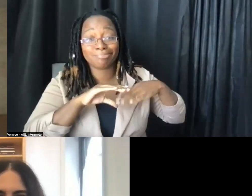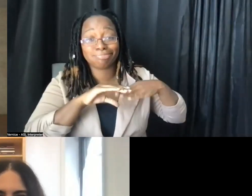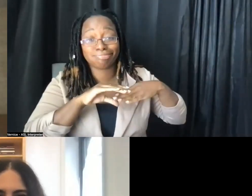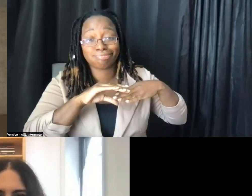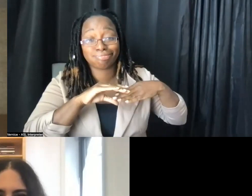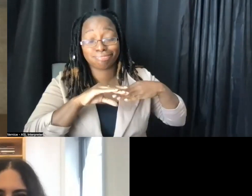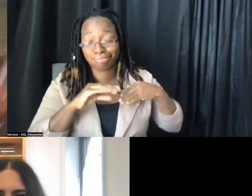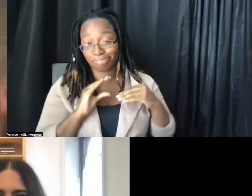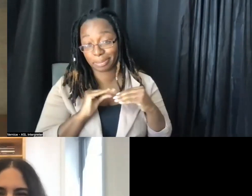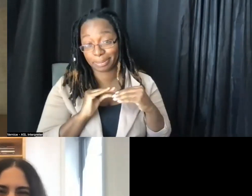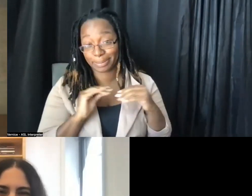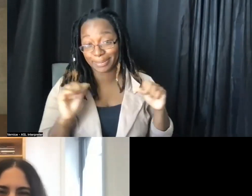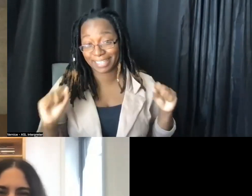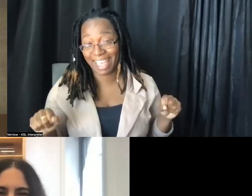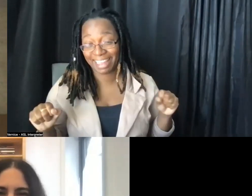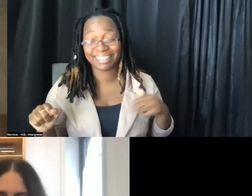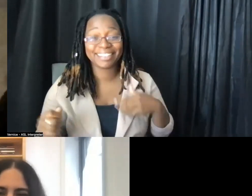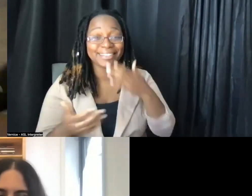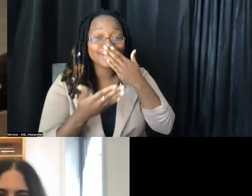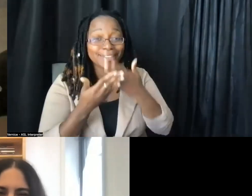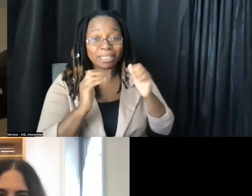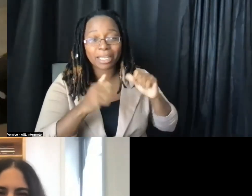talking for super, super long periods of time!